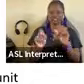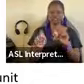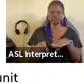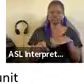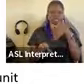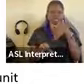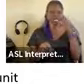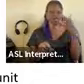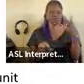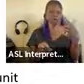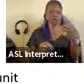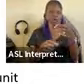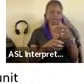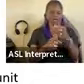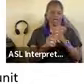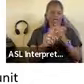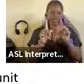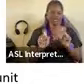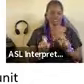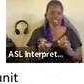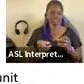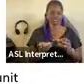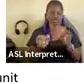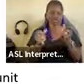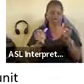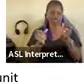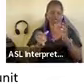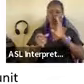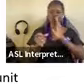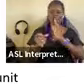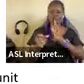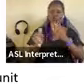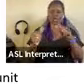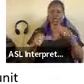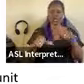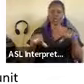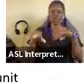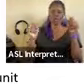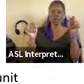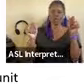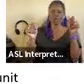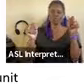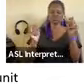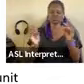To us, we are going to publicize more broadly that there are early treatments